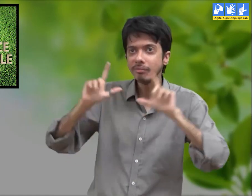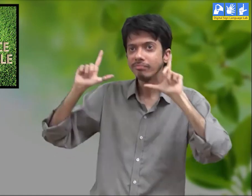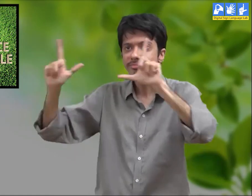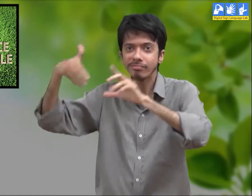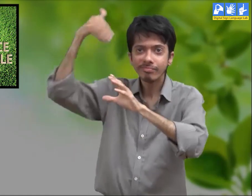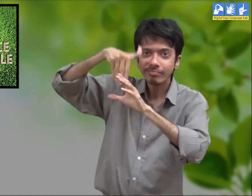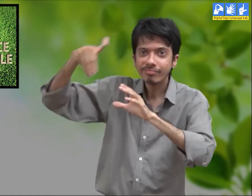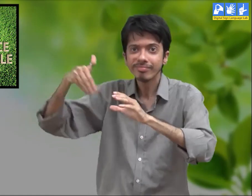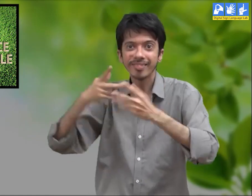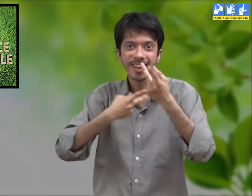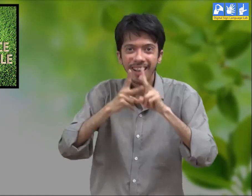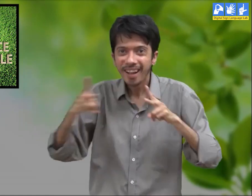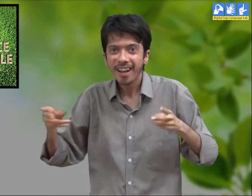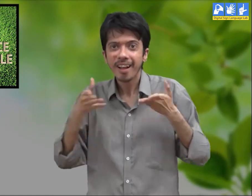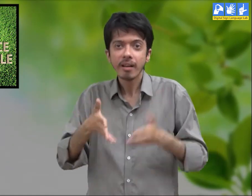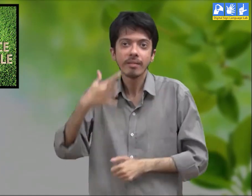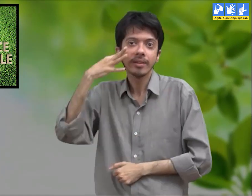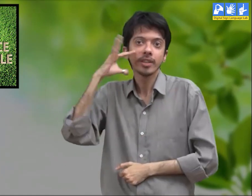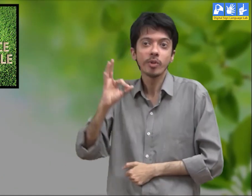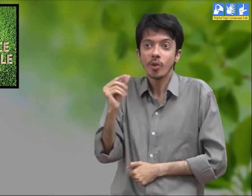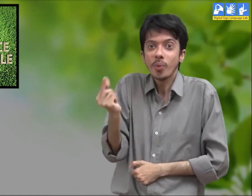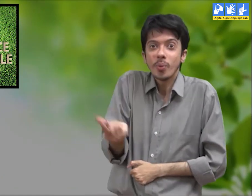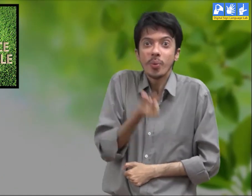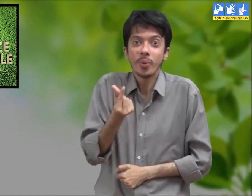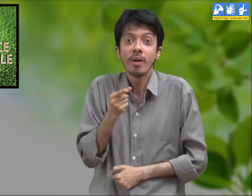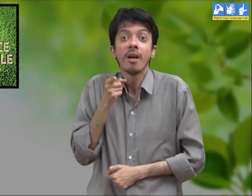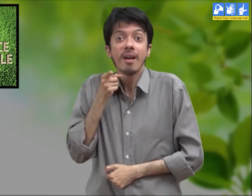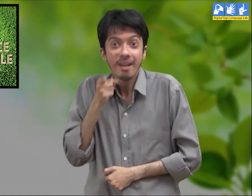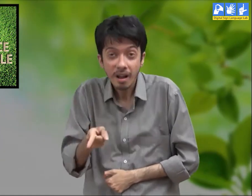or we can make other things by our own ideas.